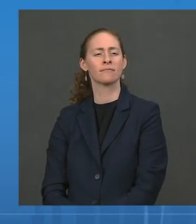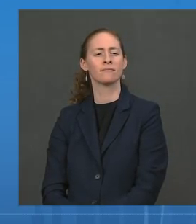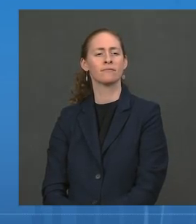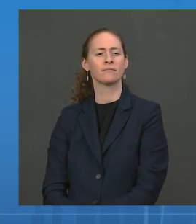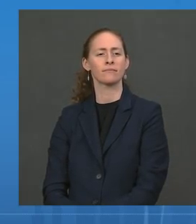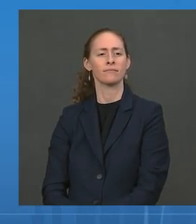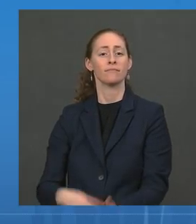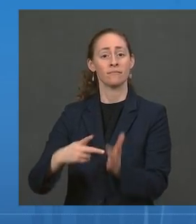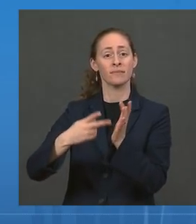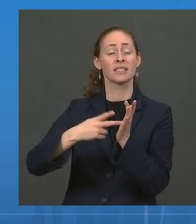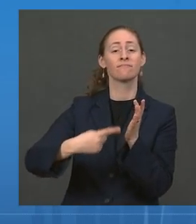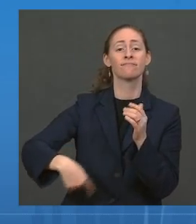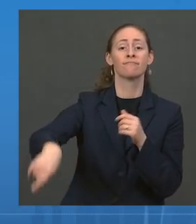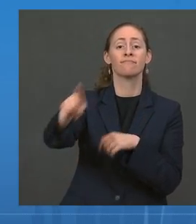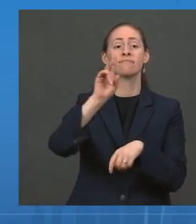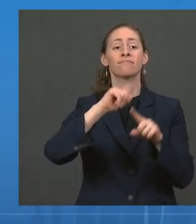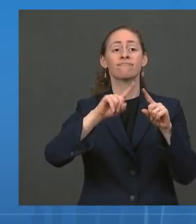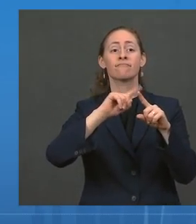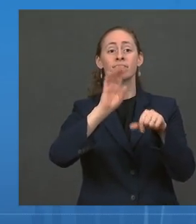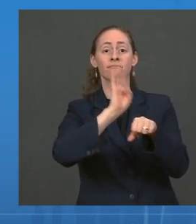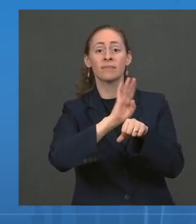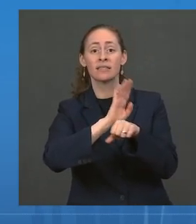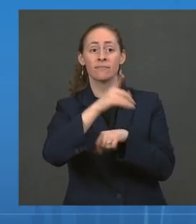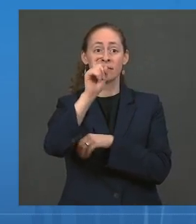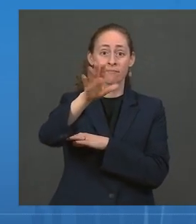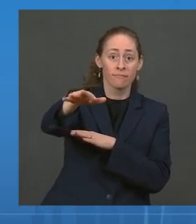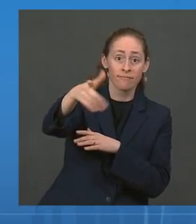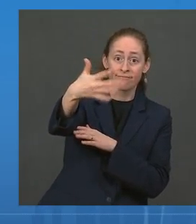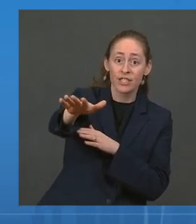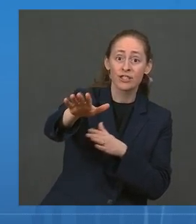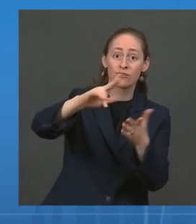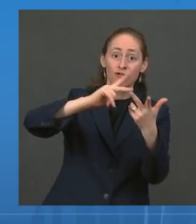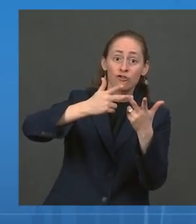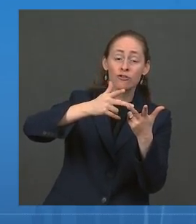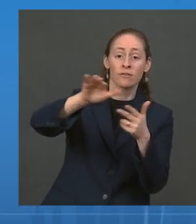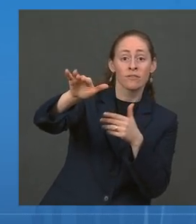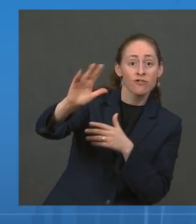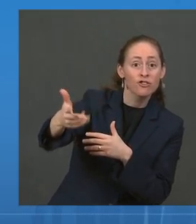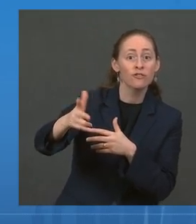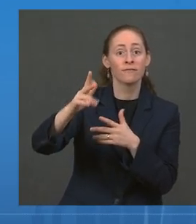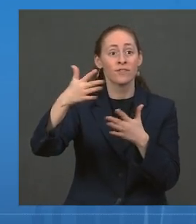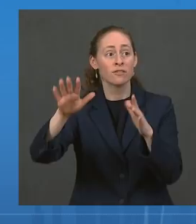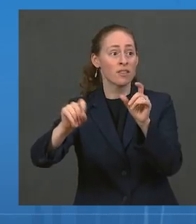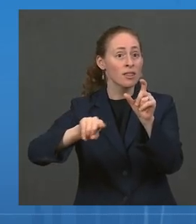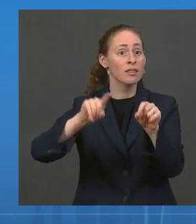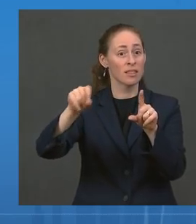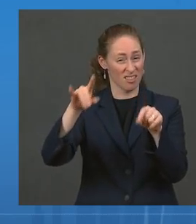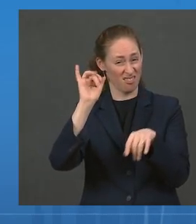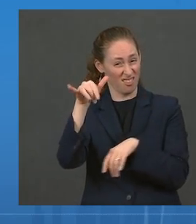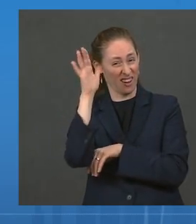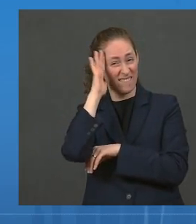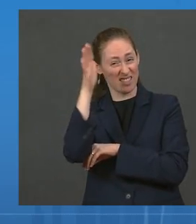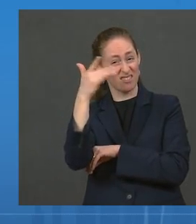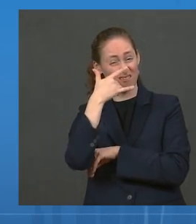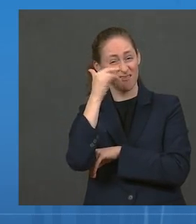for proof of boosters? Is that the direction that we're moving in if we do decide that the whole public needs boosters?